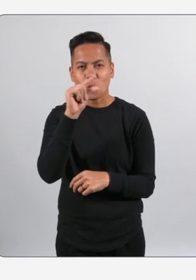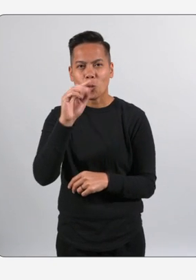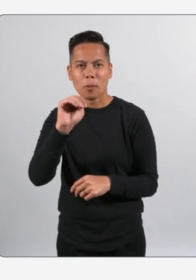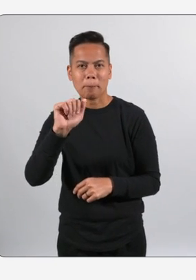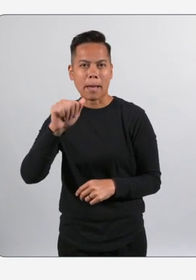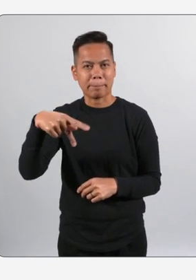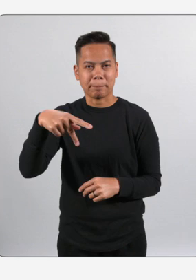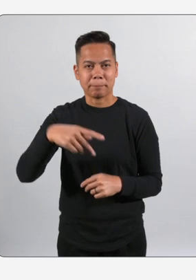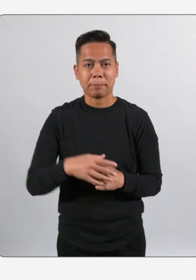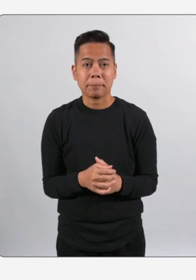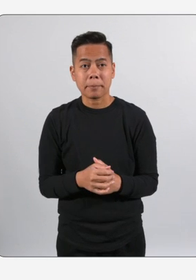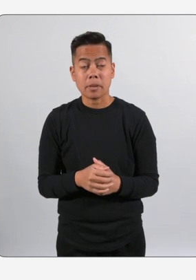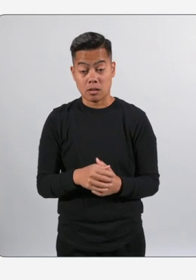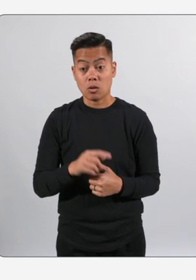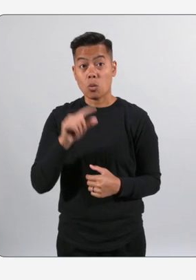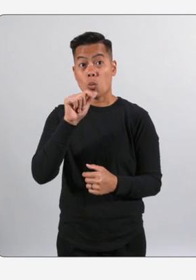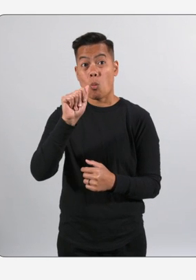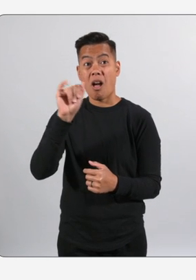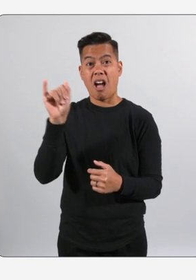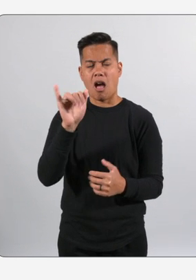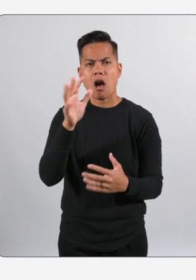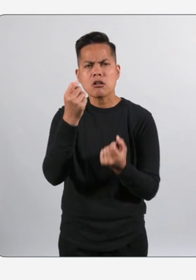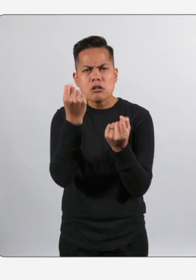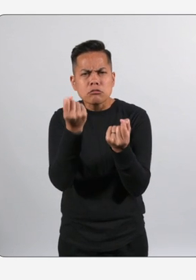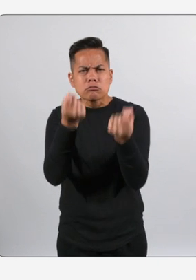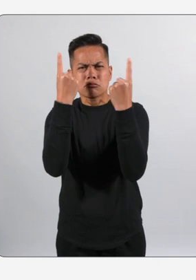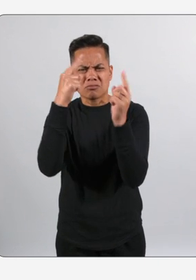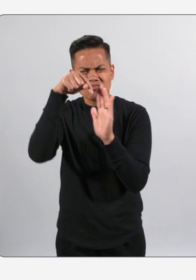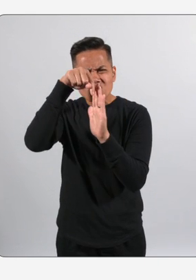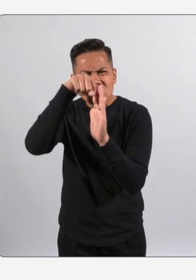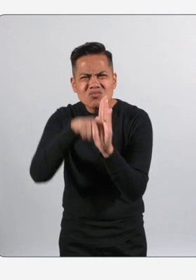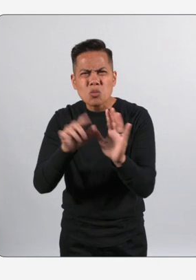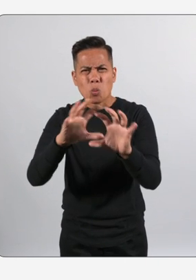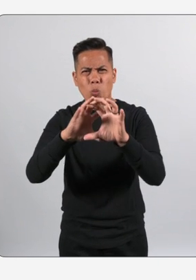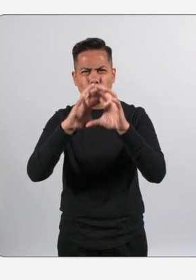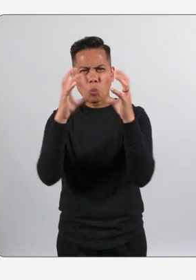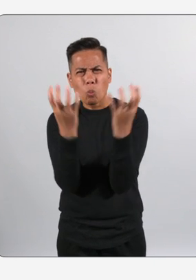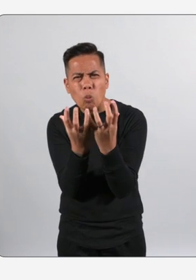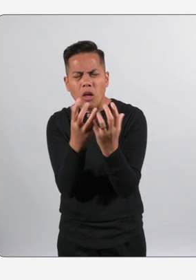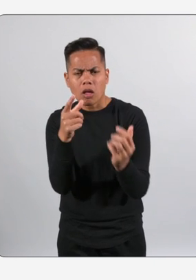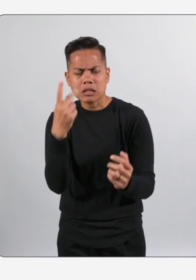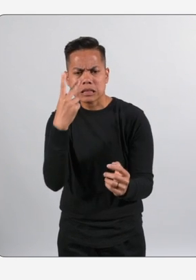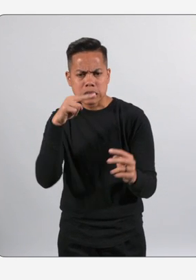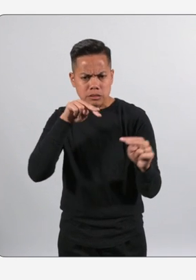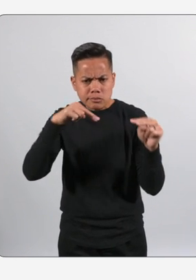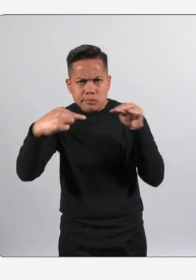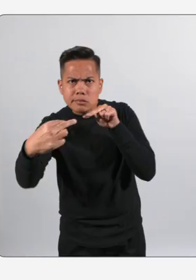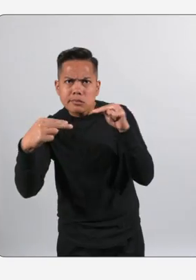Google AI can now deepen your understanding of the world with features like Immersive View for routes in Maps.